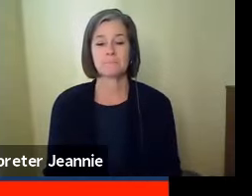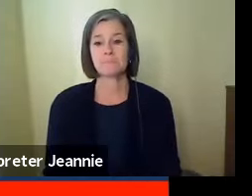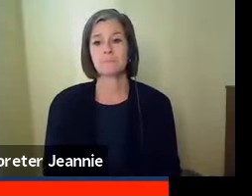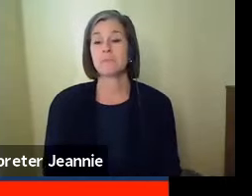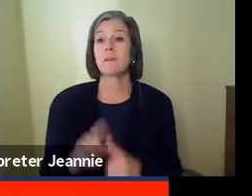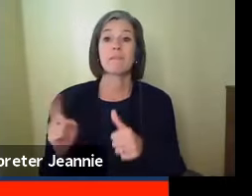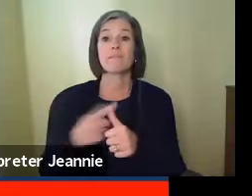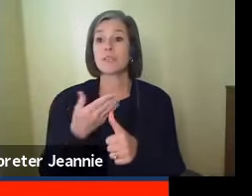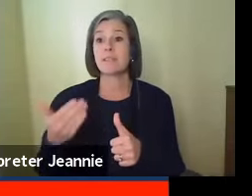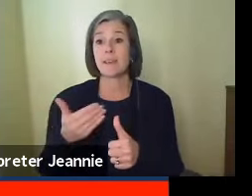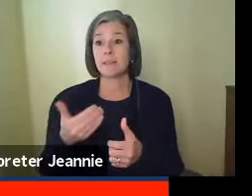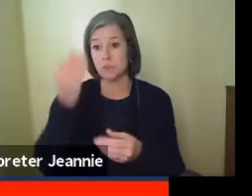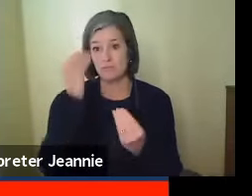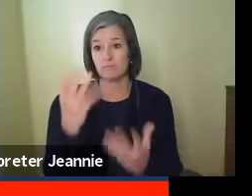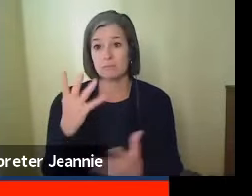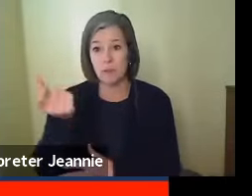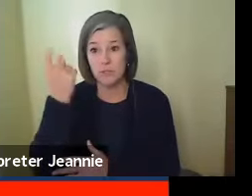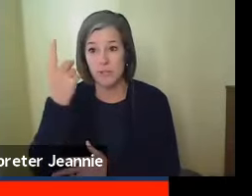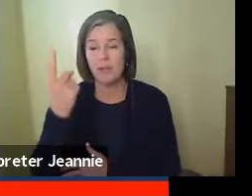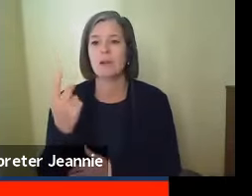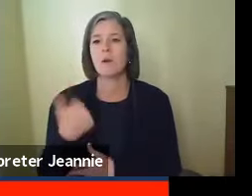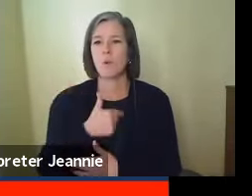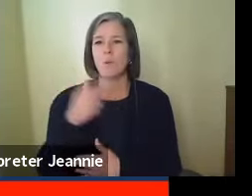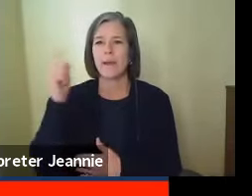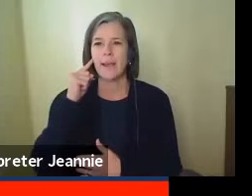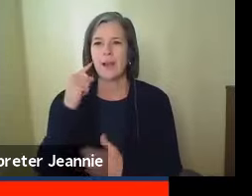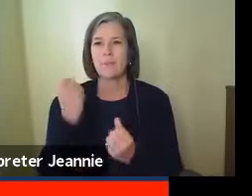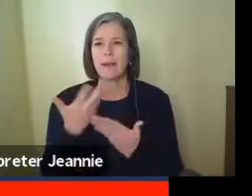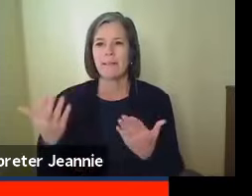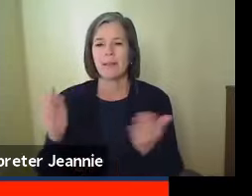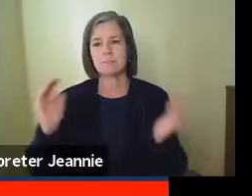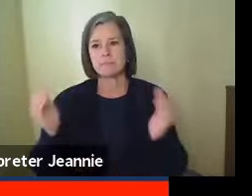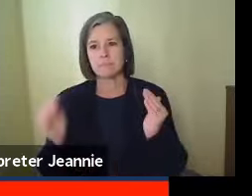you understand is we hear a lot of comparisons between COVID-19 and flu